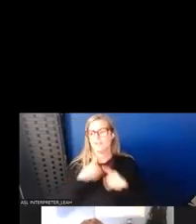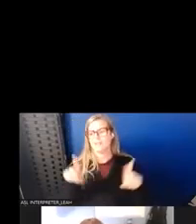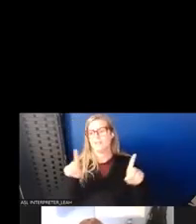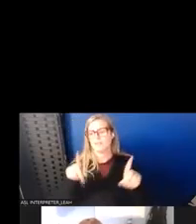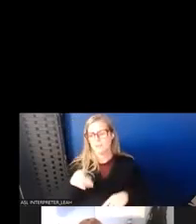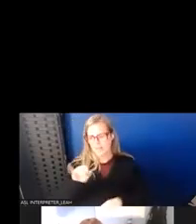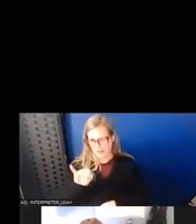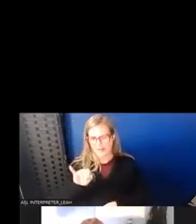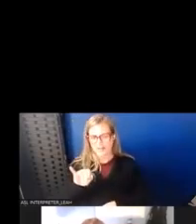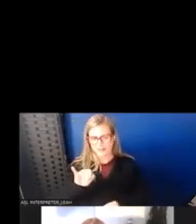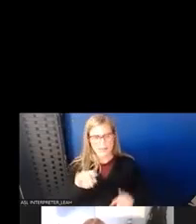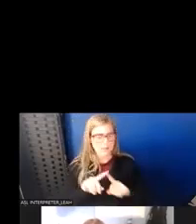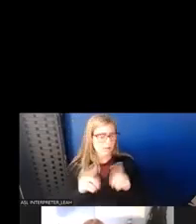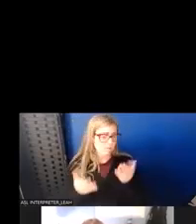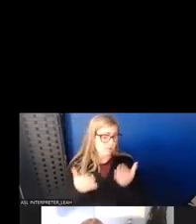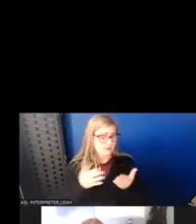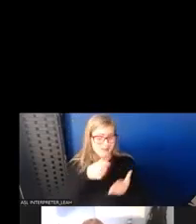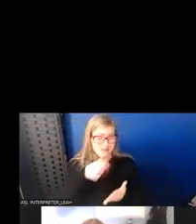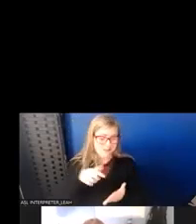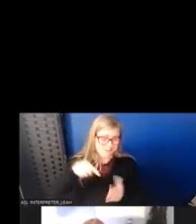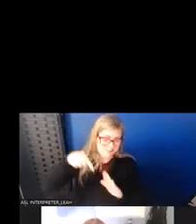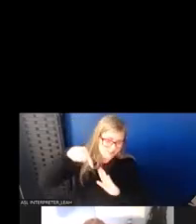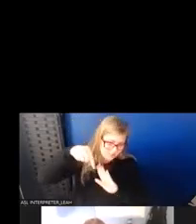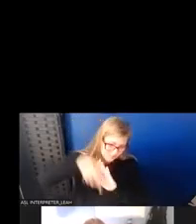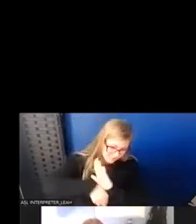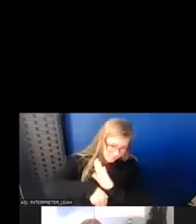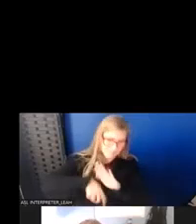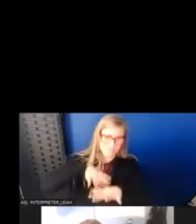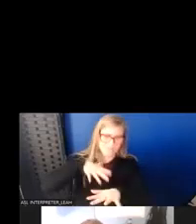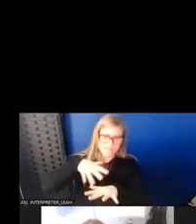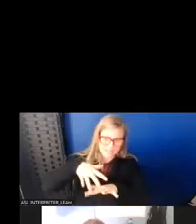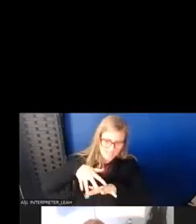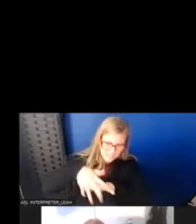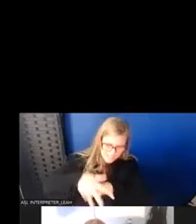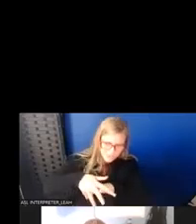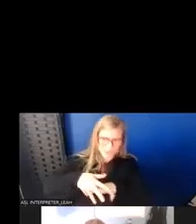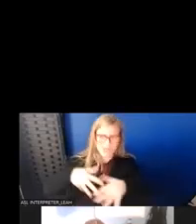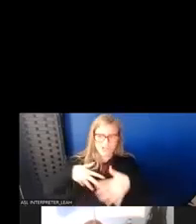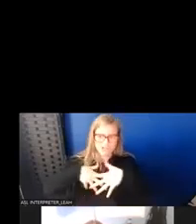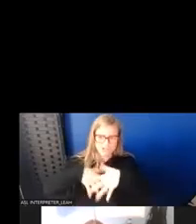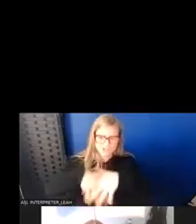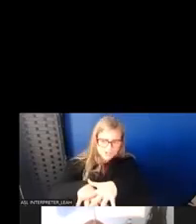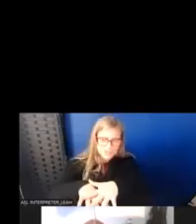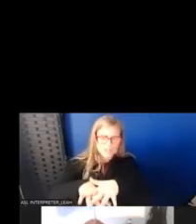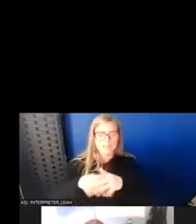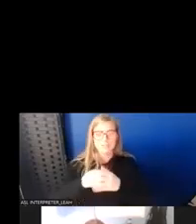not as deeply integrated within her team as she could be perhaps in the future.